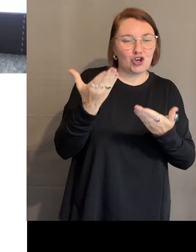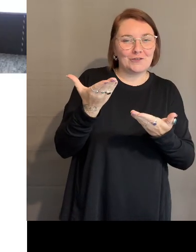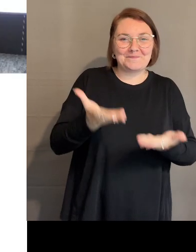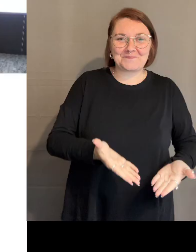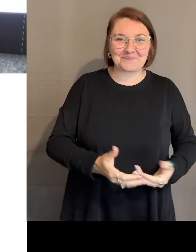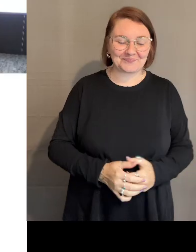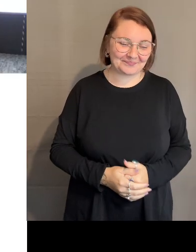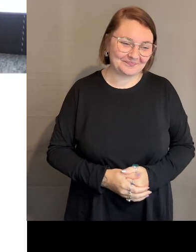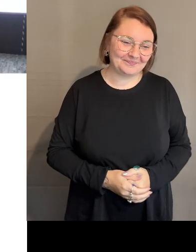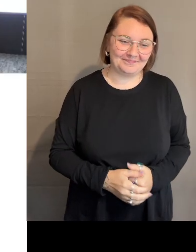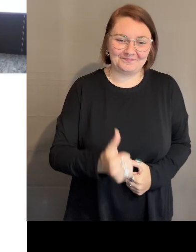Cute.